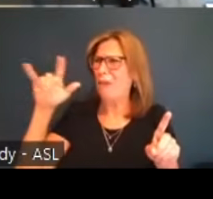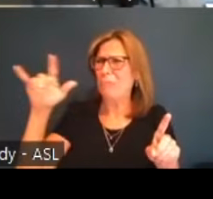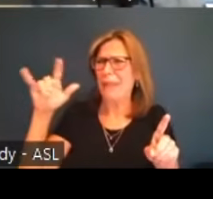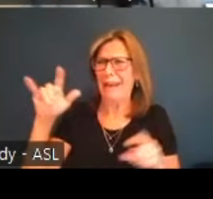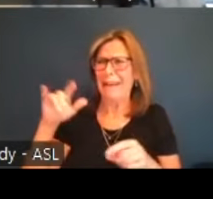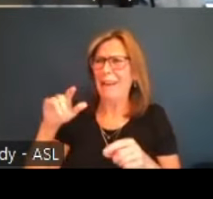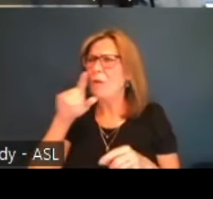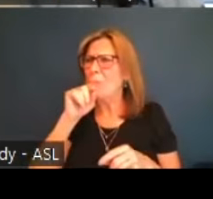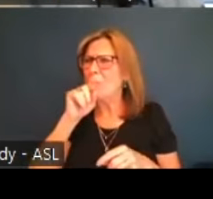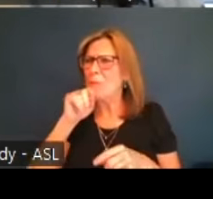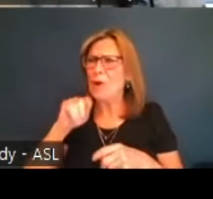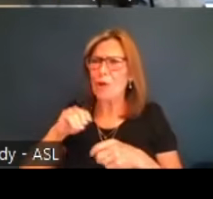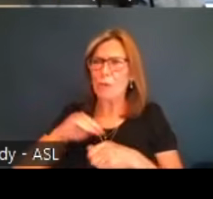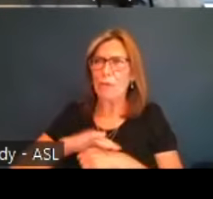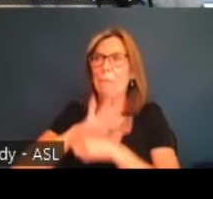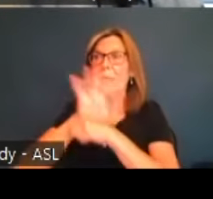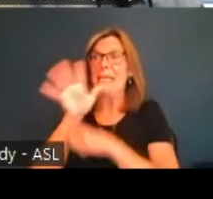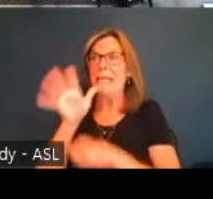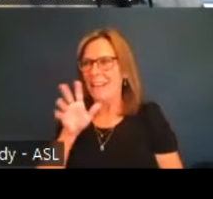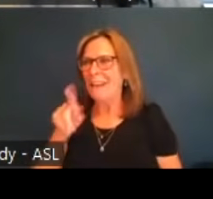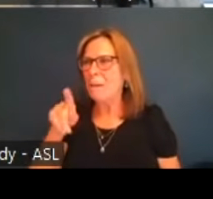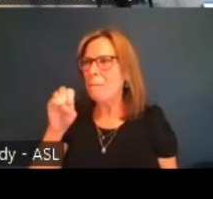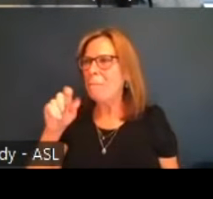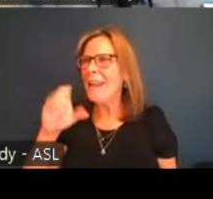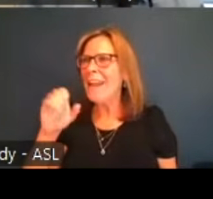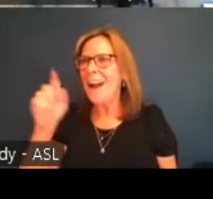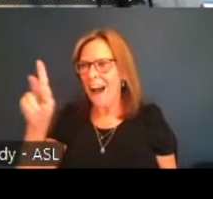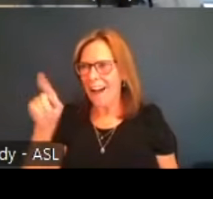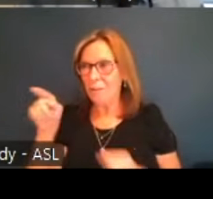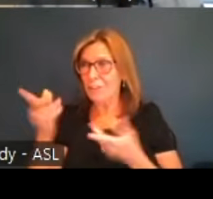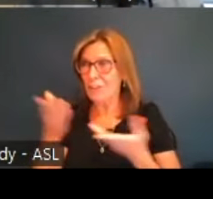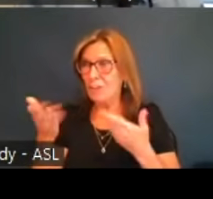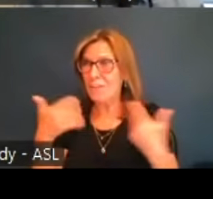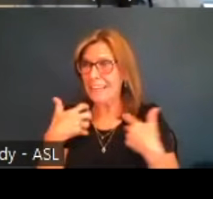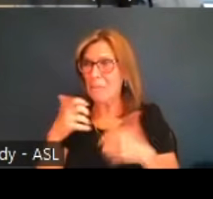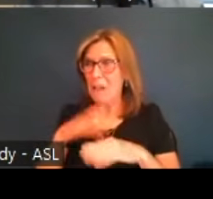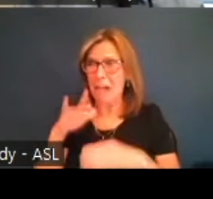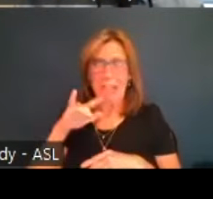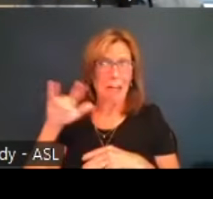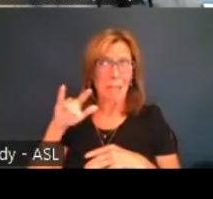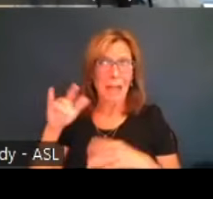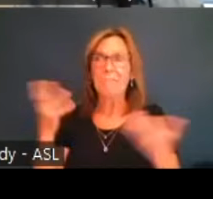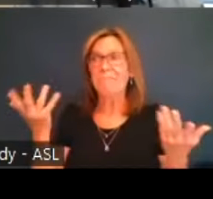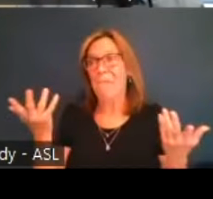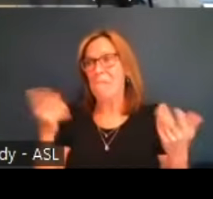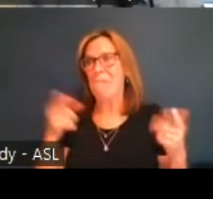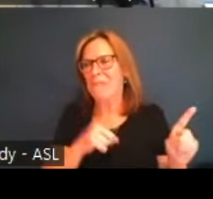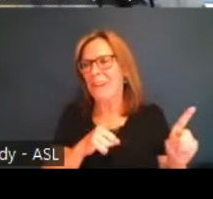because what happens is it uses a very broad brush to paint over people with disabilities that really need